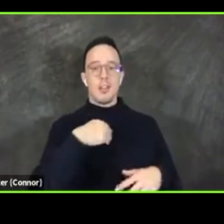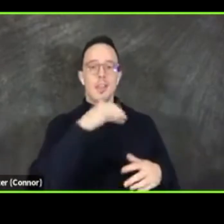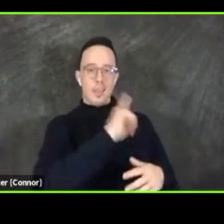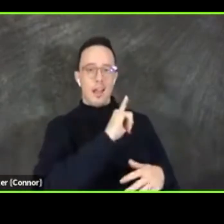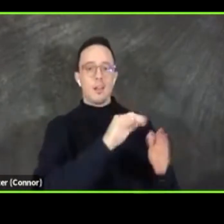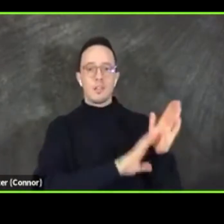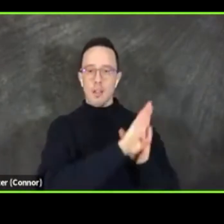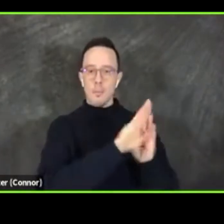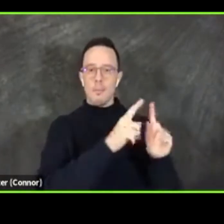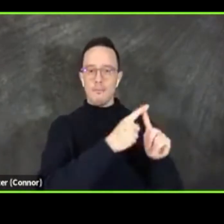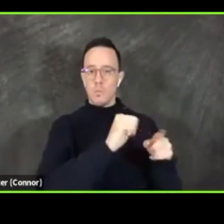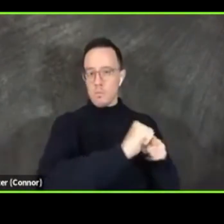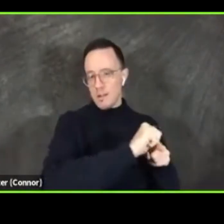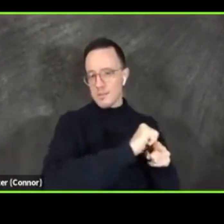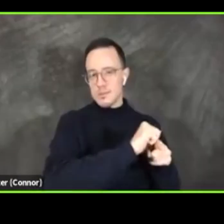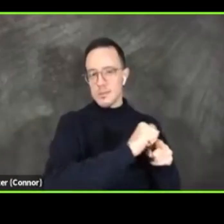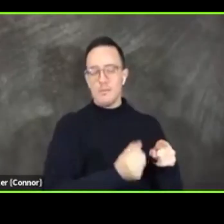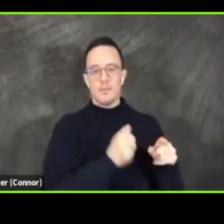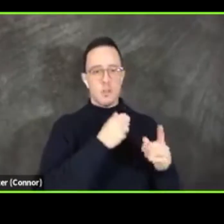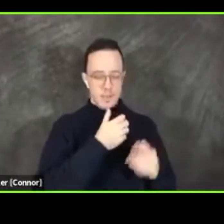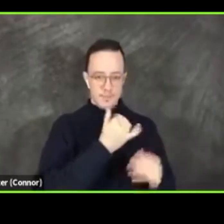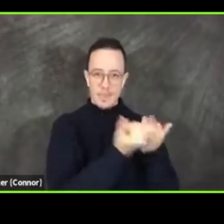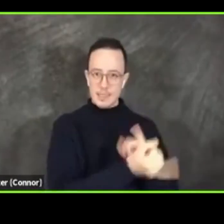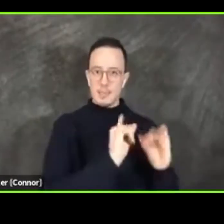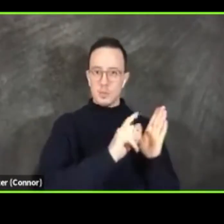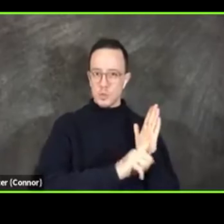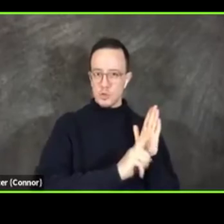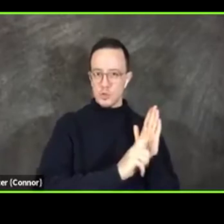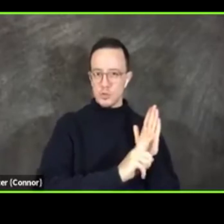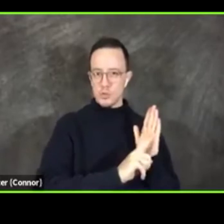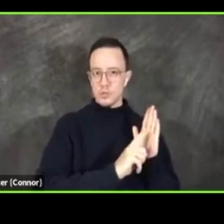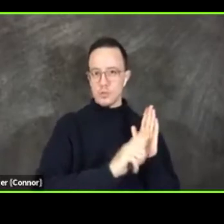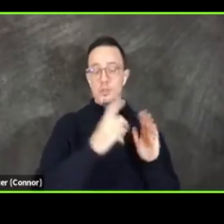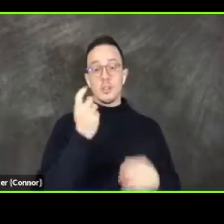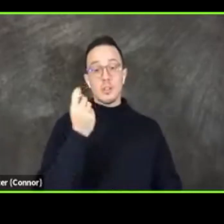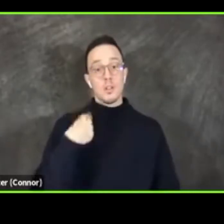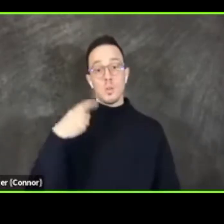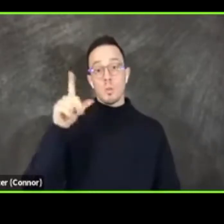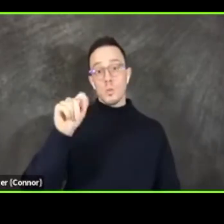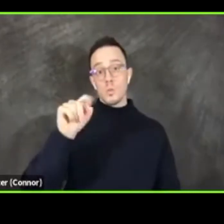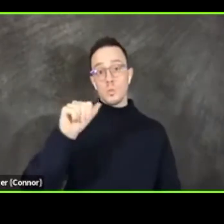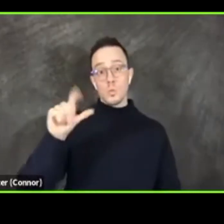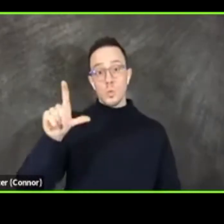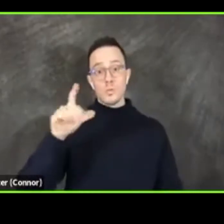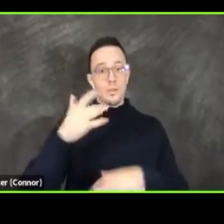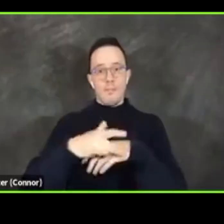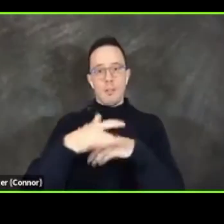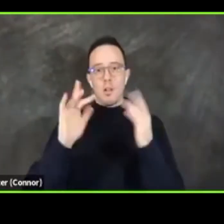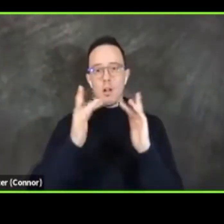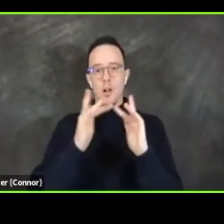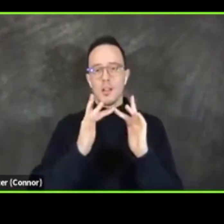AND RESOURCES AVAILABLE TO THE PUBLIC ONLINE - THE PRACTICE OF CRAFTING THE WORDS, AND DECIDING HOW AND IN WHAT WAY